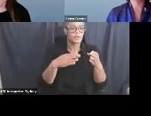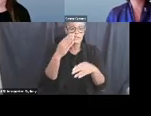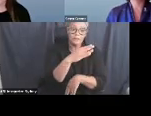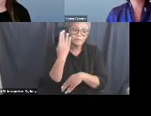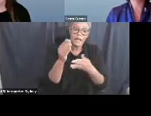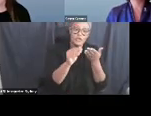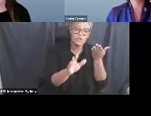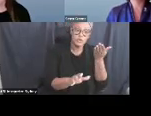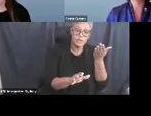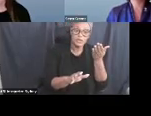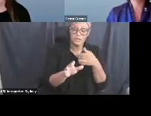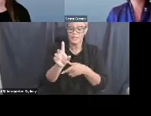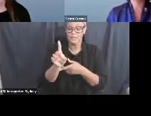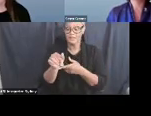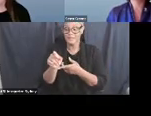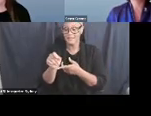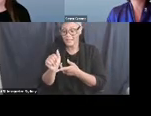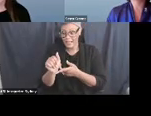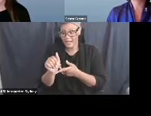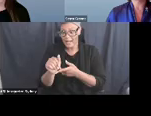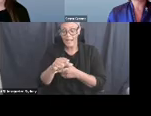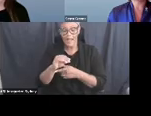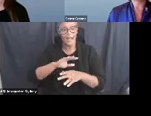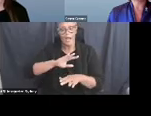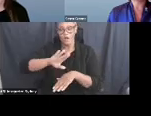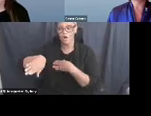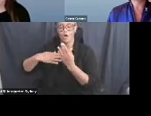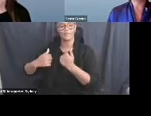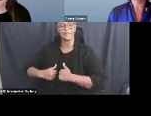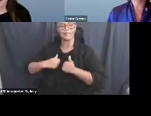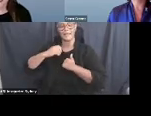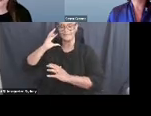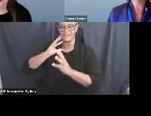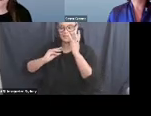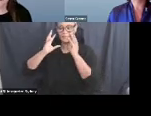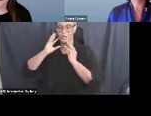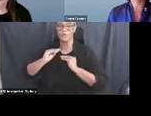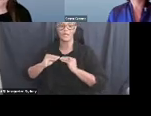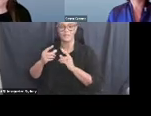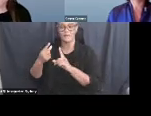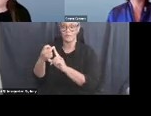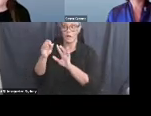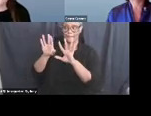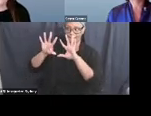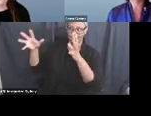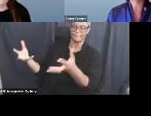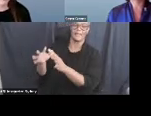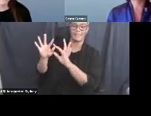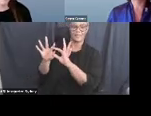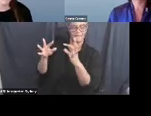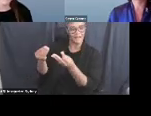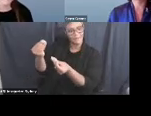families tell us that this is an area that demands our attention and our action. Next slide, please.